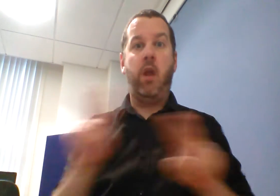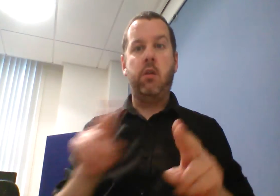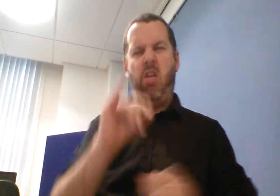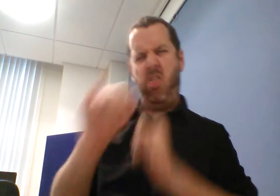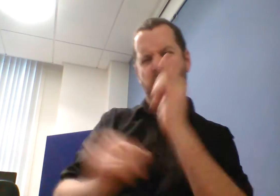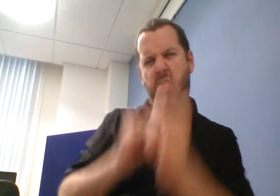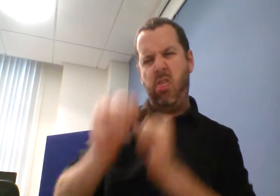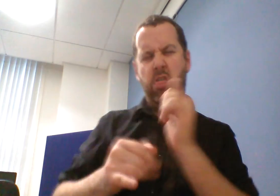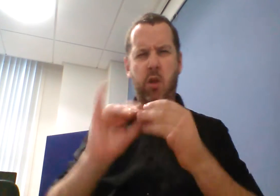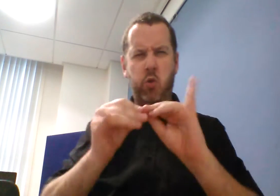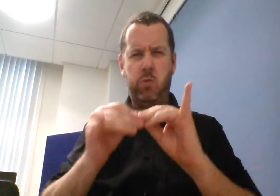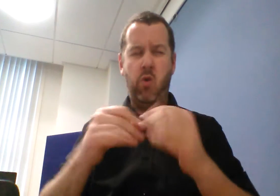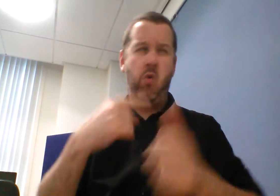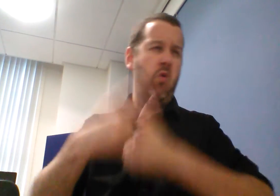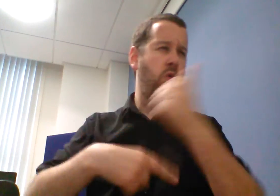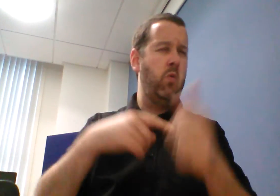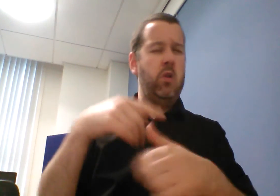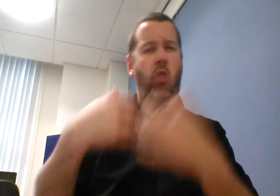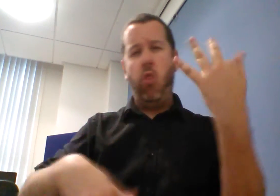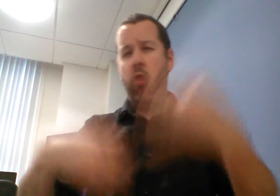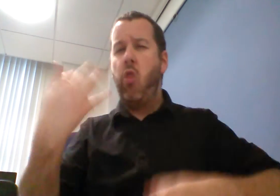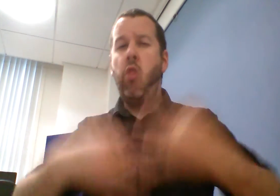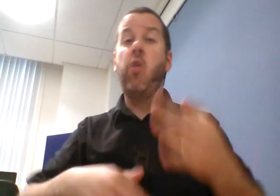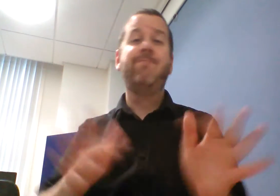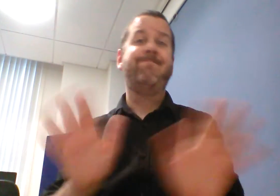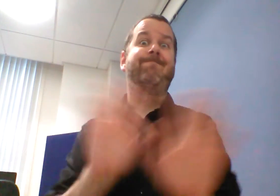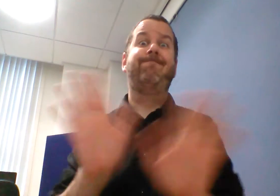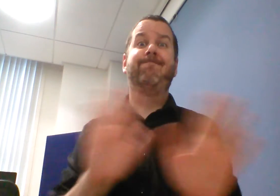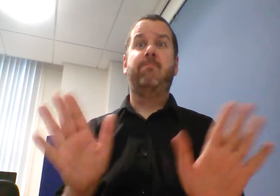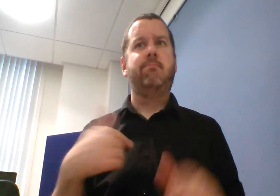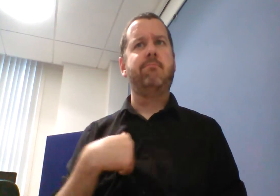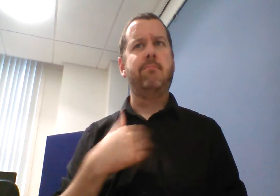I'm not trying to criticise interpreters or saying they always make mistakes.